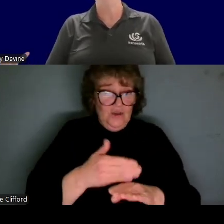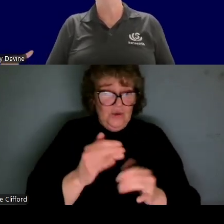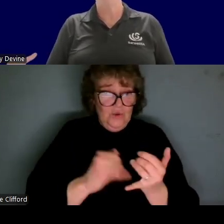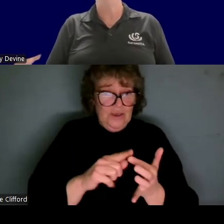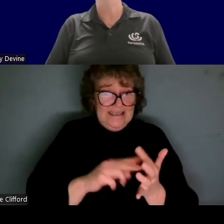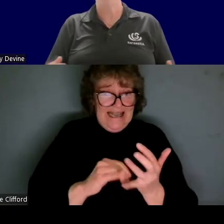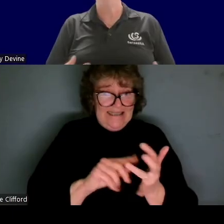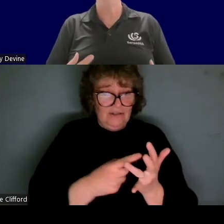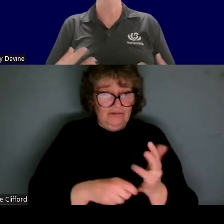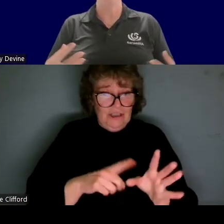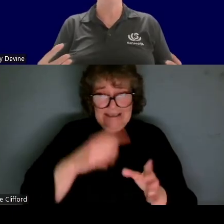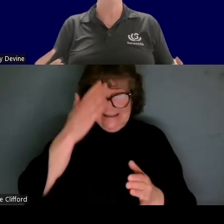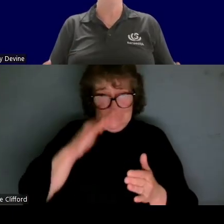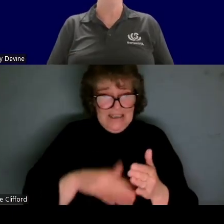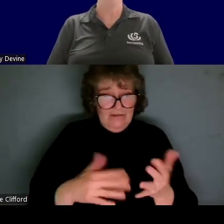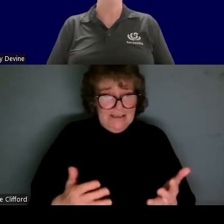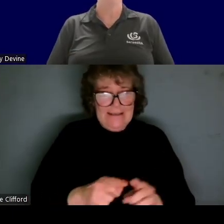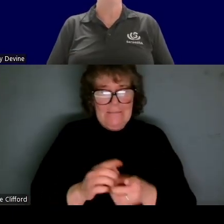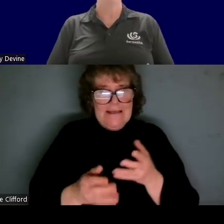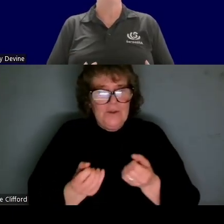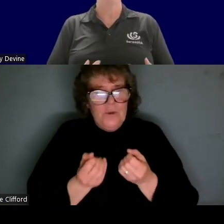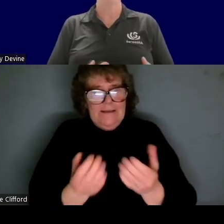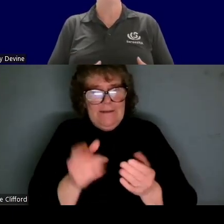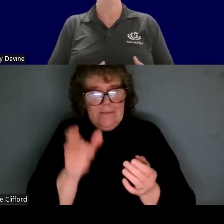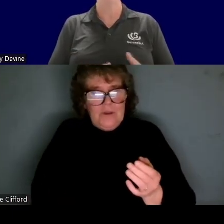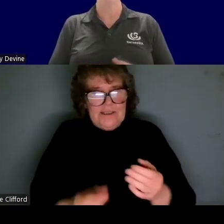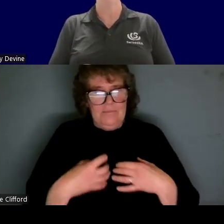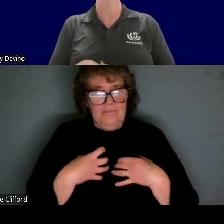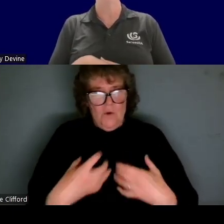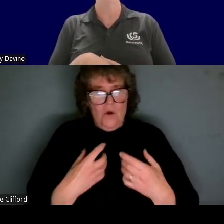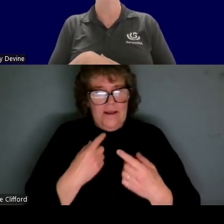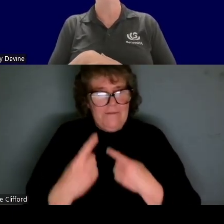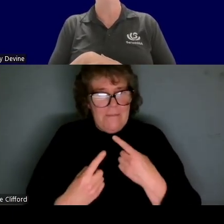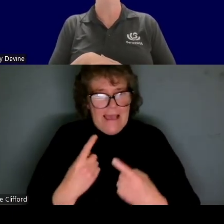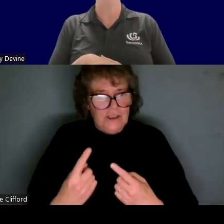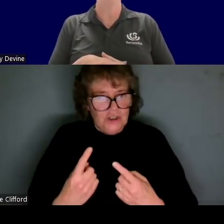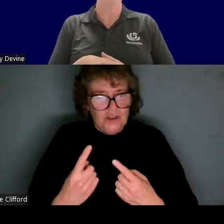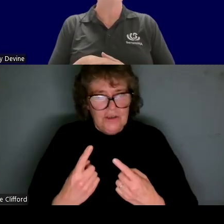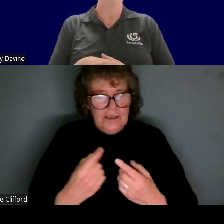giving them more information and consistency of feedback to be able to support their connectedness